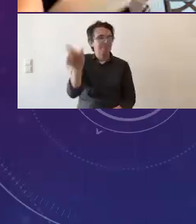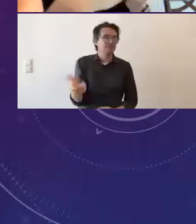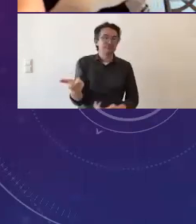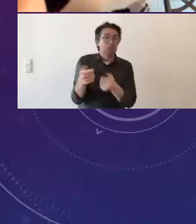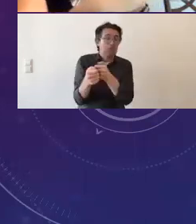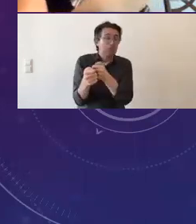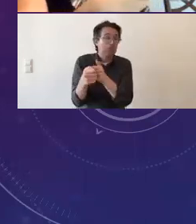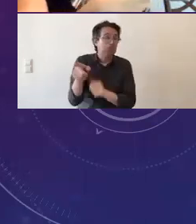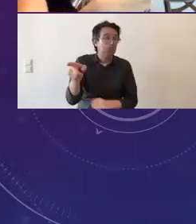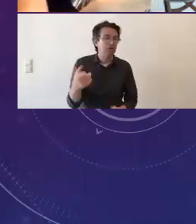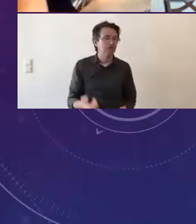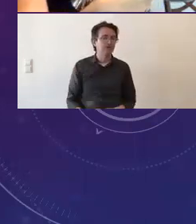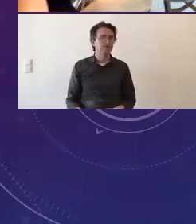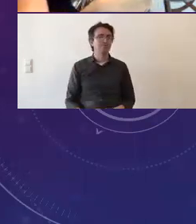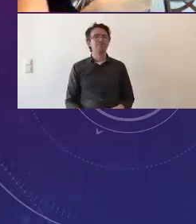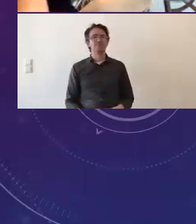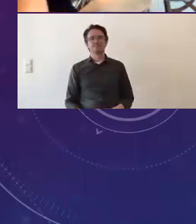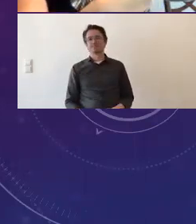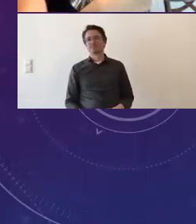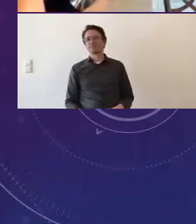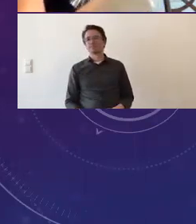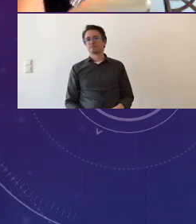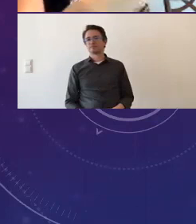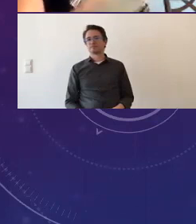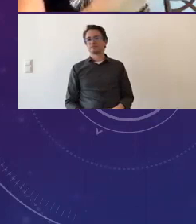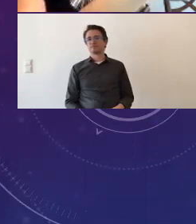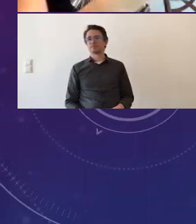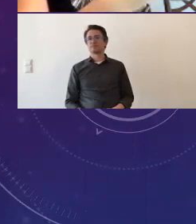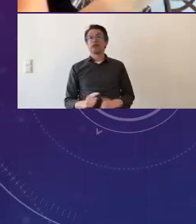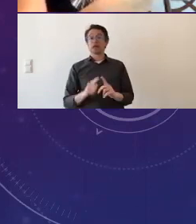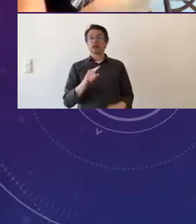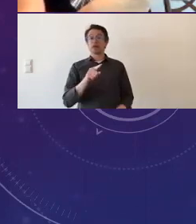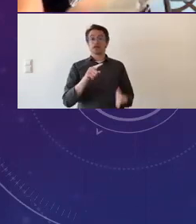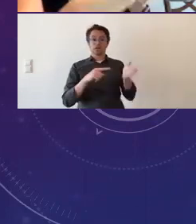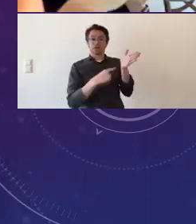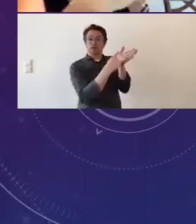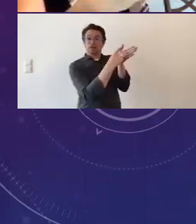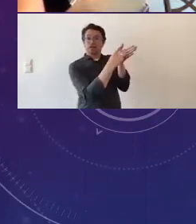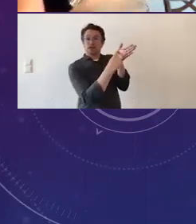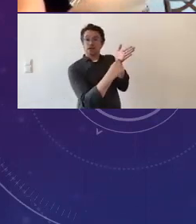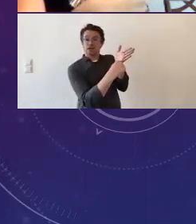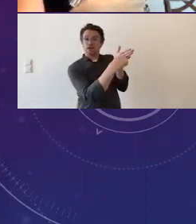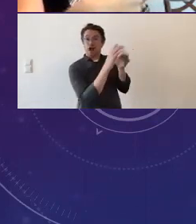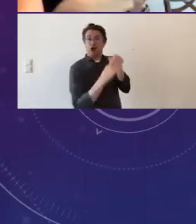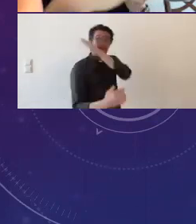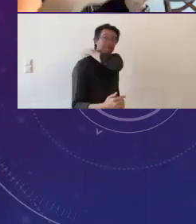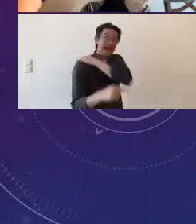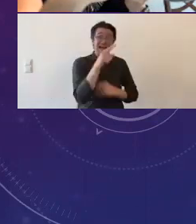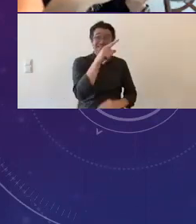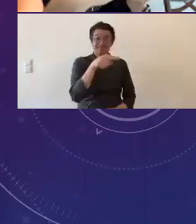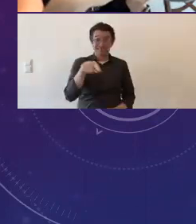it means all all people so I draw a circle plus a smile that means all